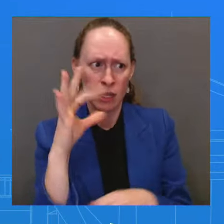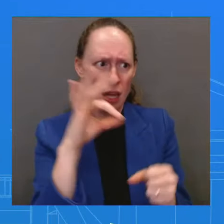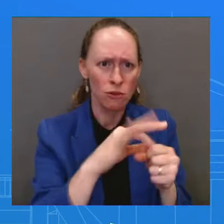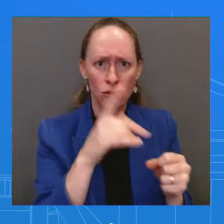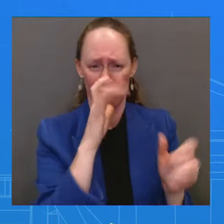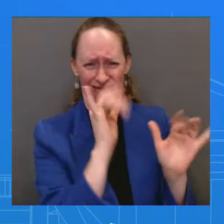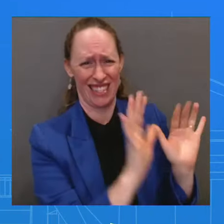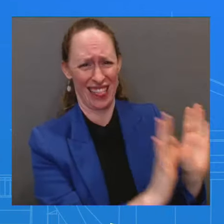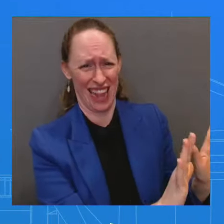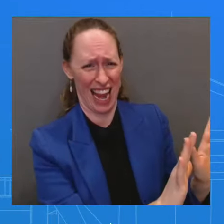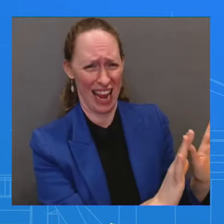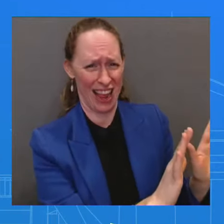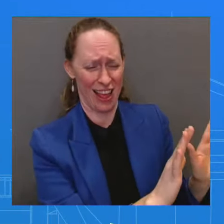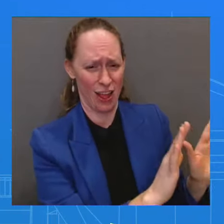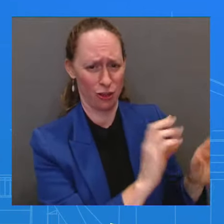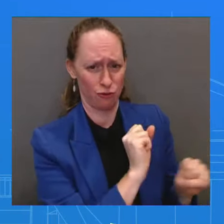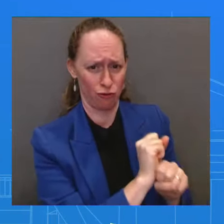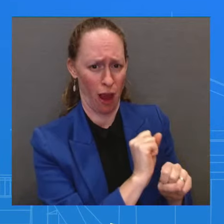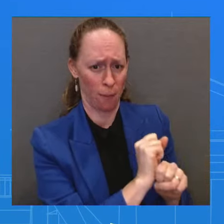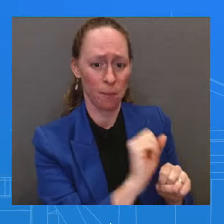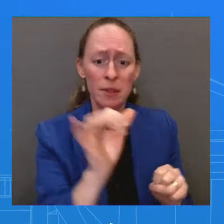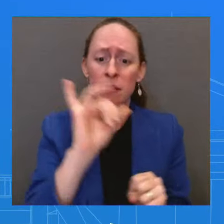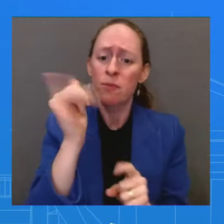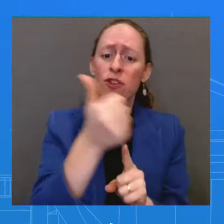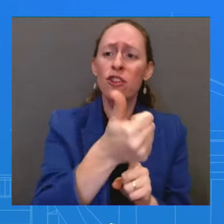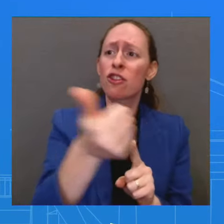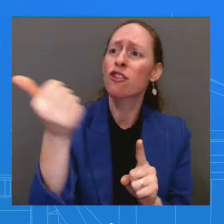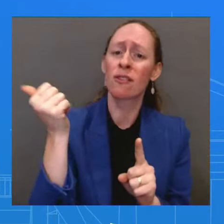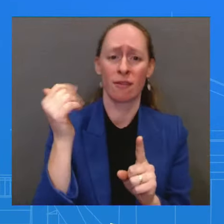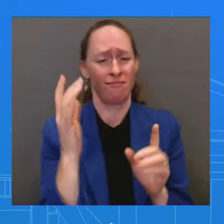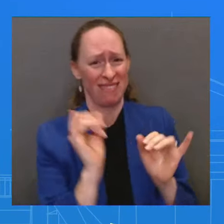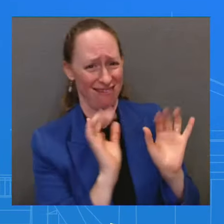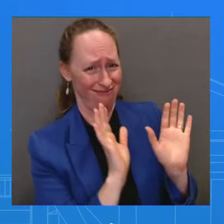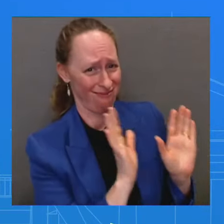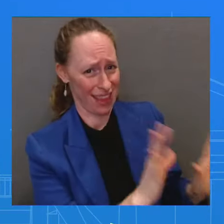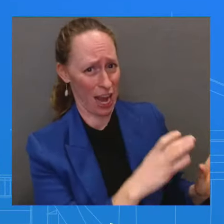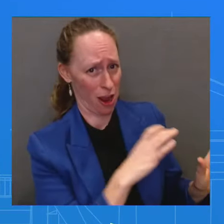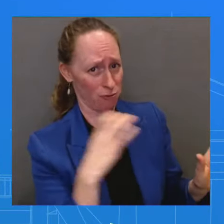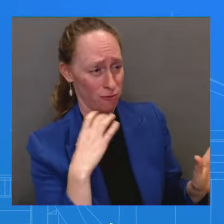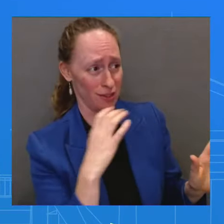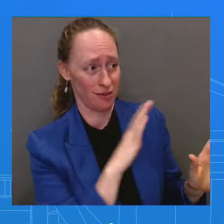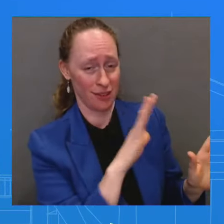But as I said in a statement last night, the President hopes the House will quickly elect a Speaker